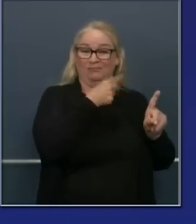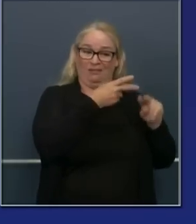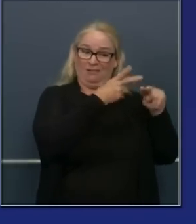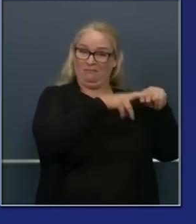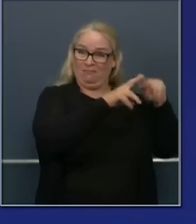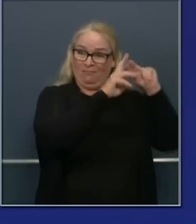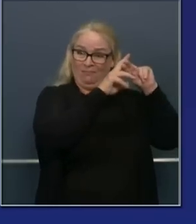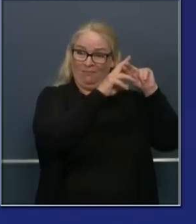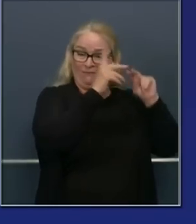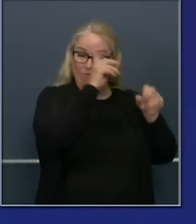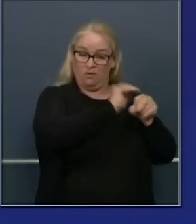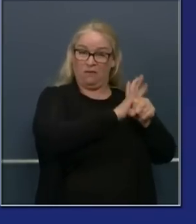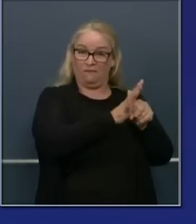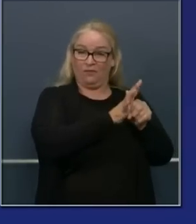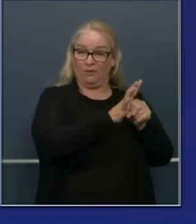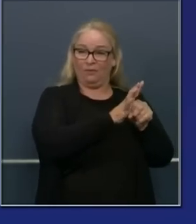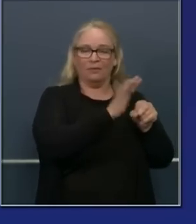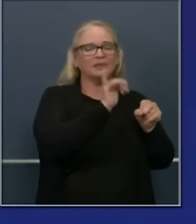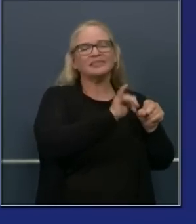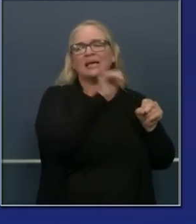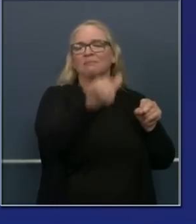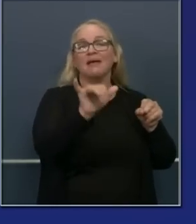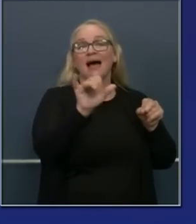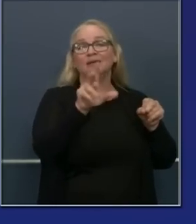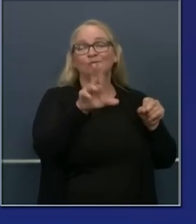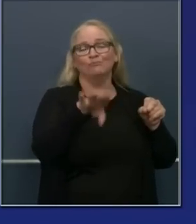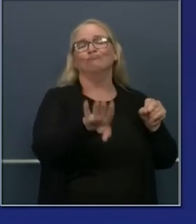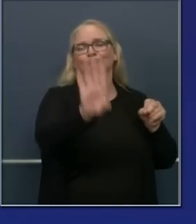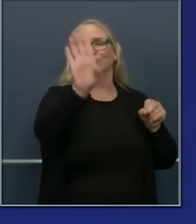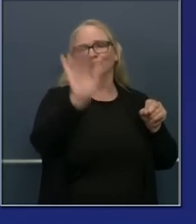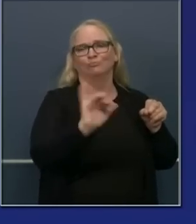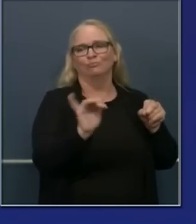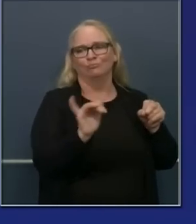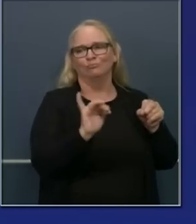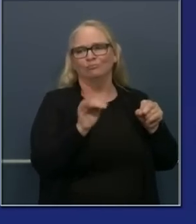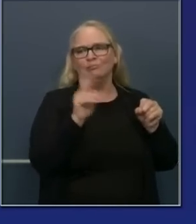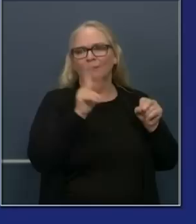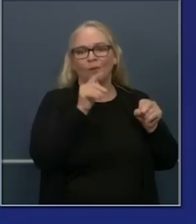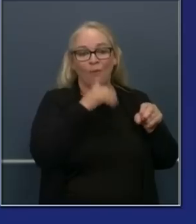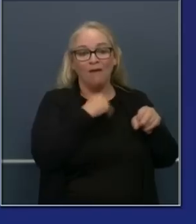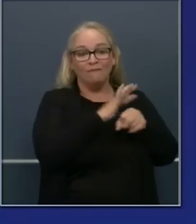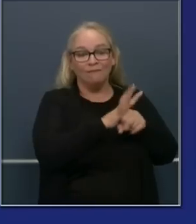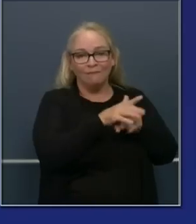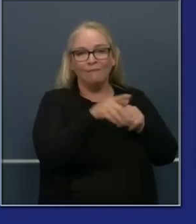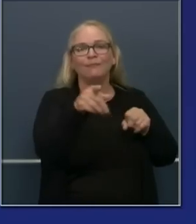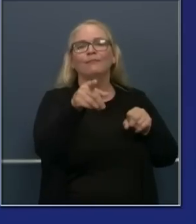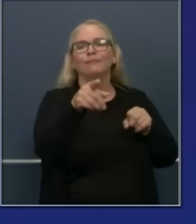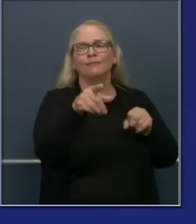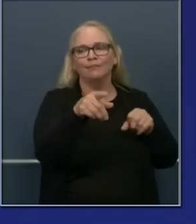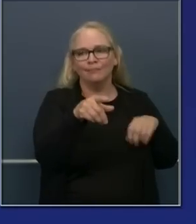A HEALTHCARE SYSTEM CAPACITY. ICUS AGAIN HOSPITALIZATION NUMBERS GOING AND INVARIABLY